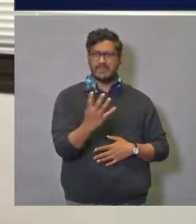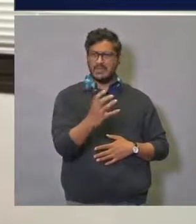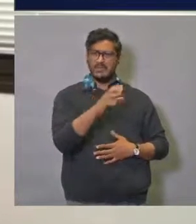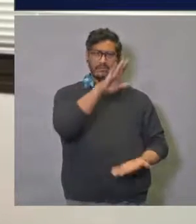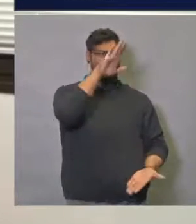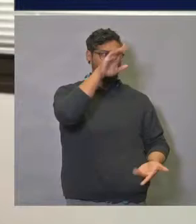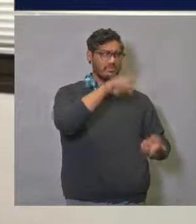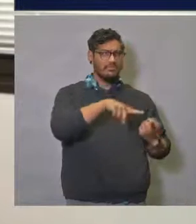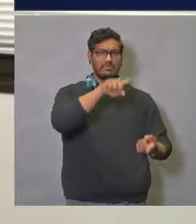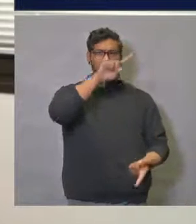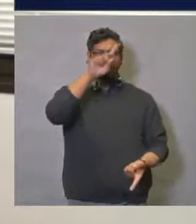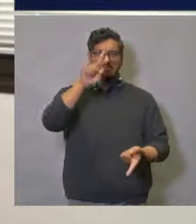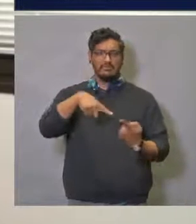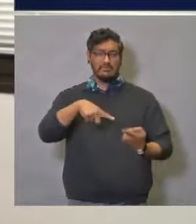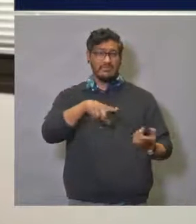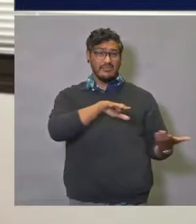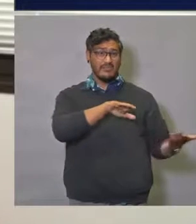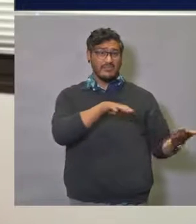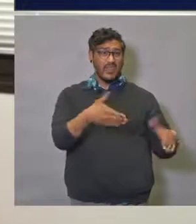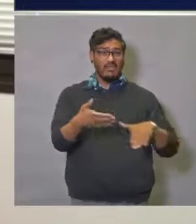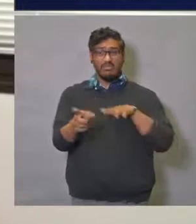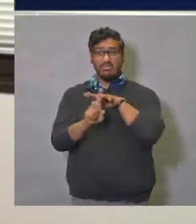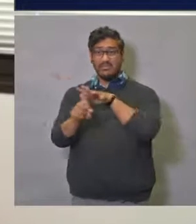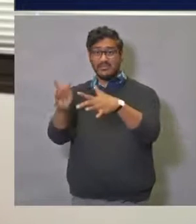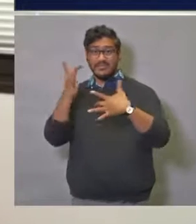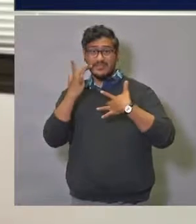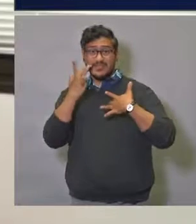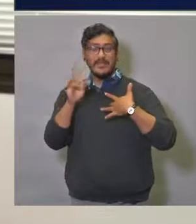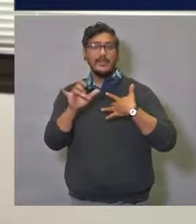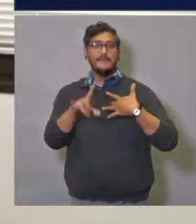TRABAJAR EN LAS ACTUALIZACIONES DE VACUNA, AHORA PARA